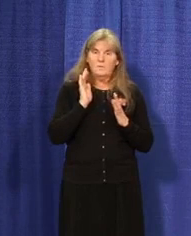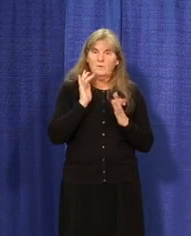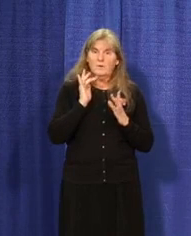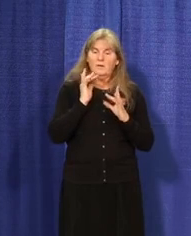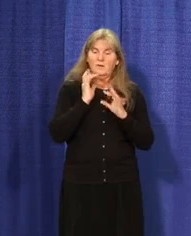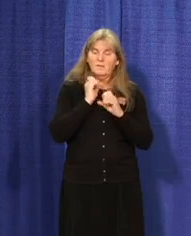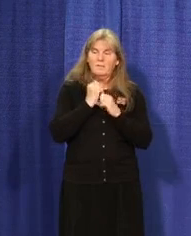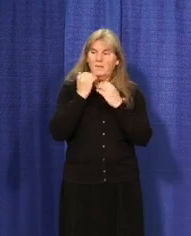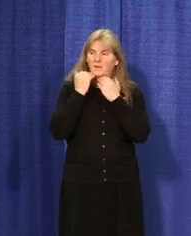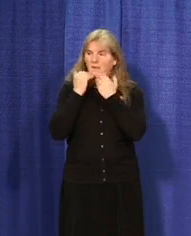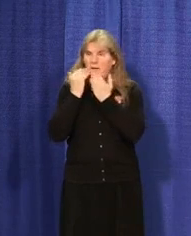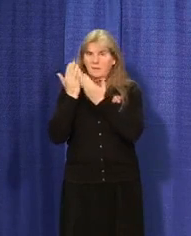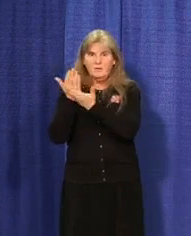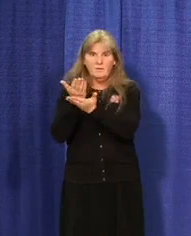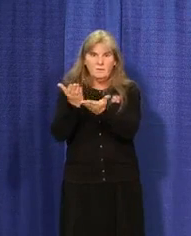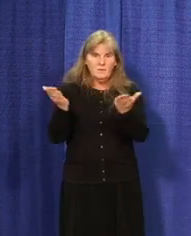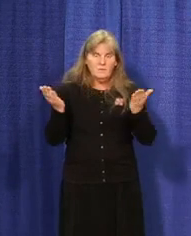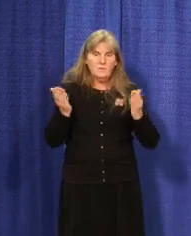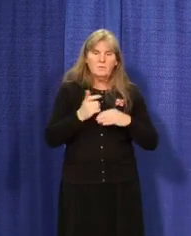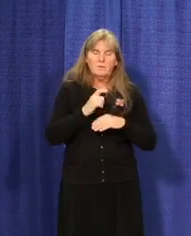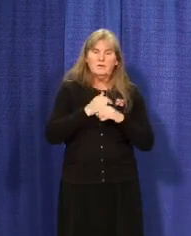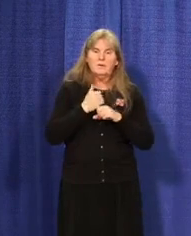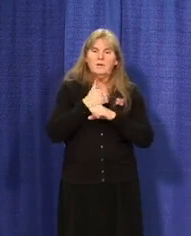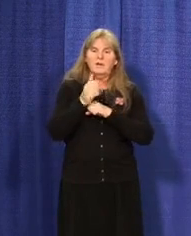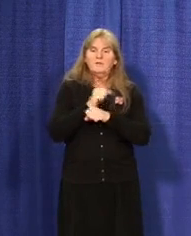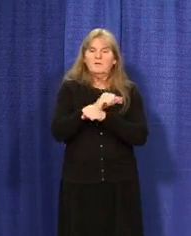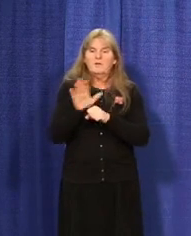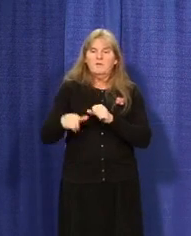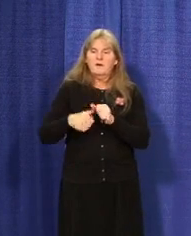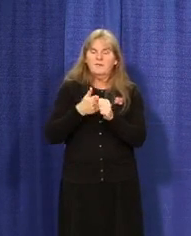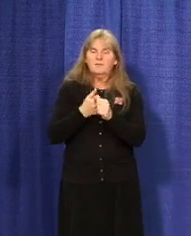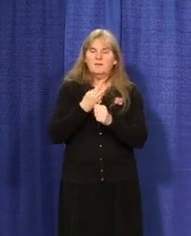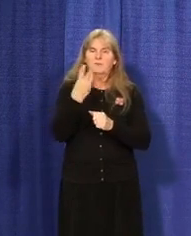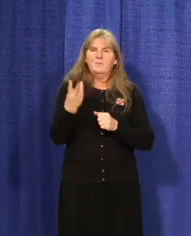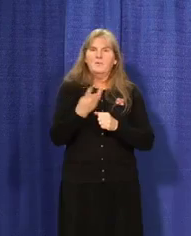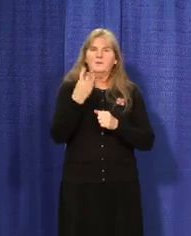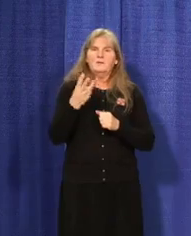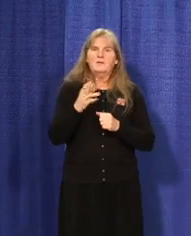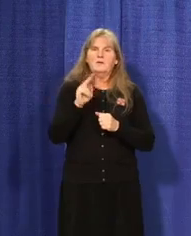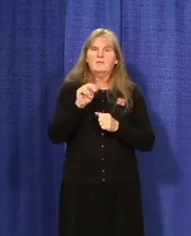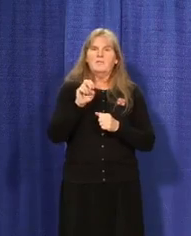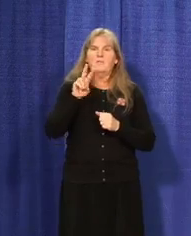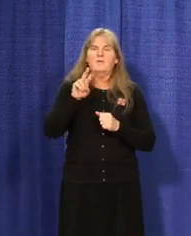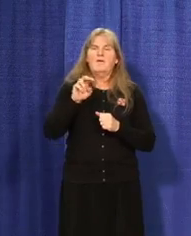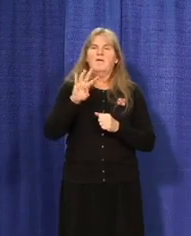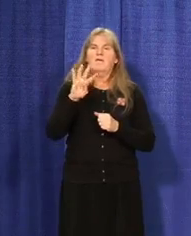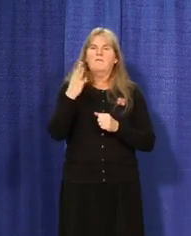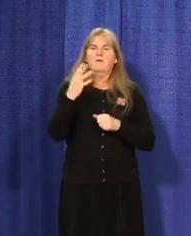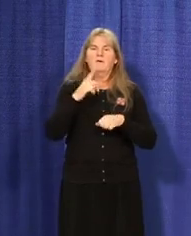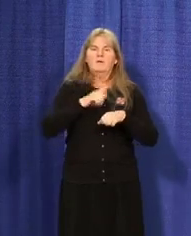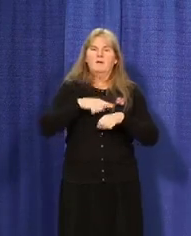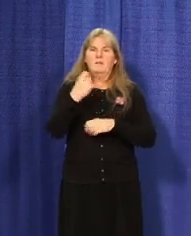everyone for their time today. Our next COVID-19 update will take place Wednesday, November 4th, at 11:00 AM.